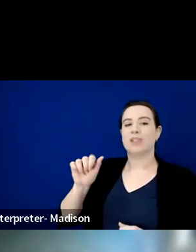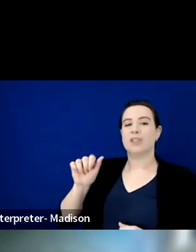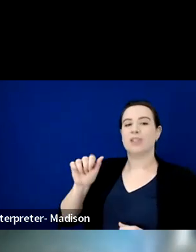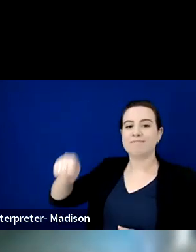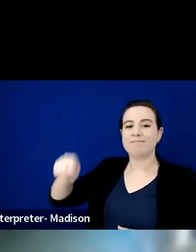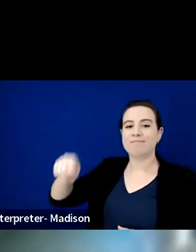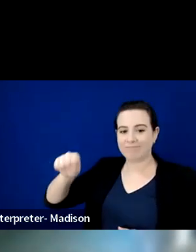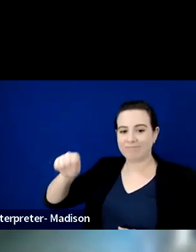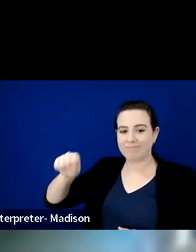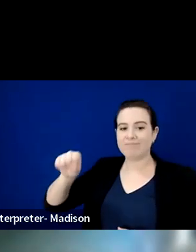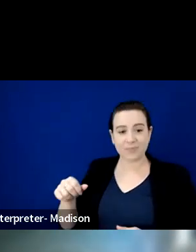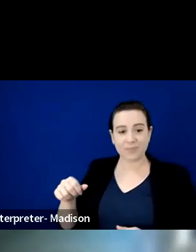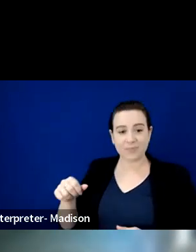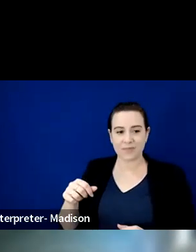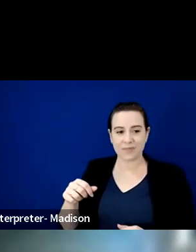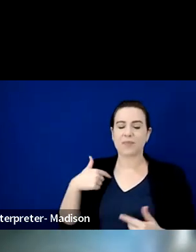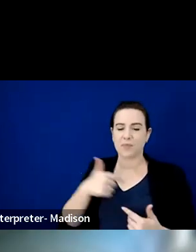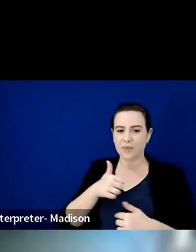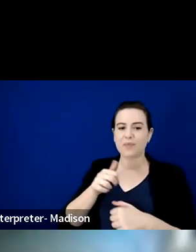Dawn, I was going to ask you or anyone else if you had any examples of progress or success in that effort.